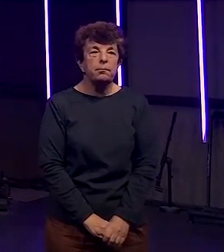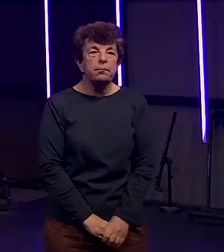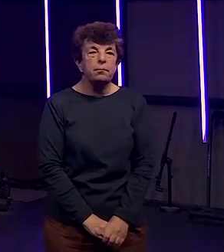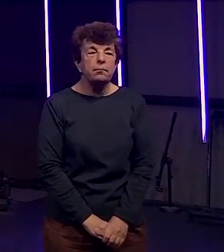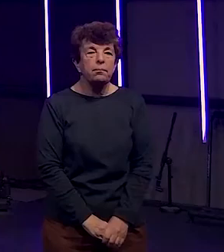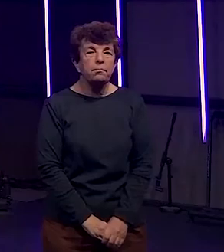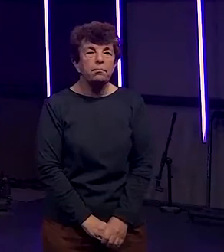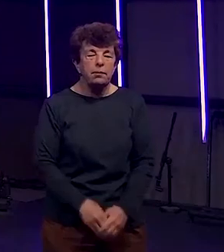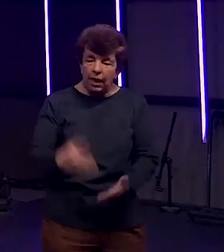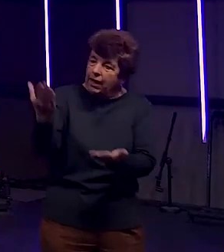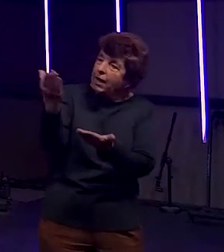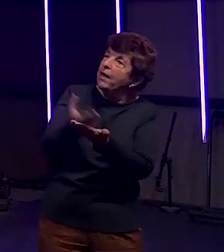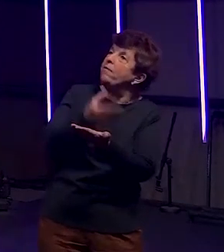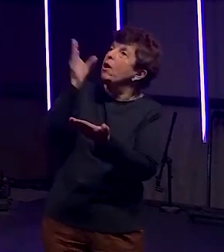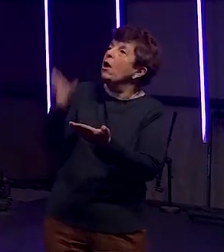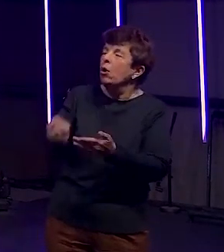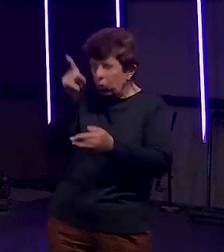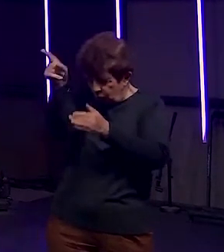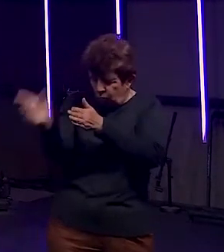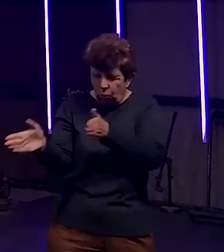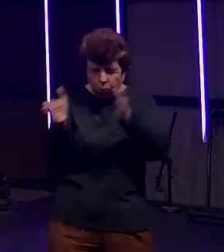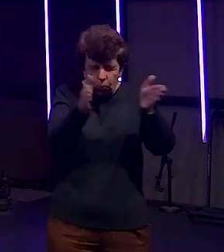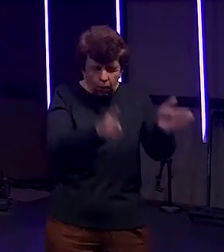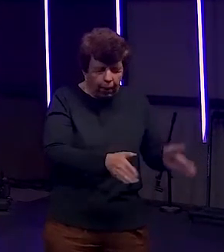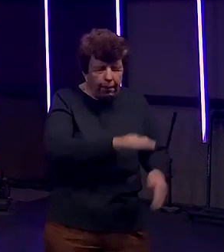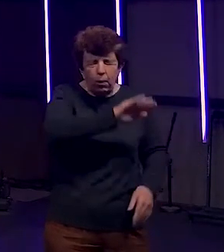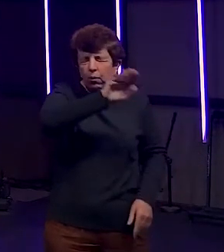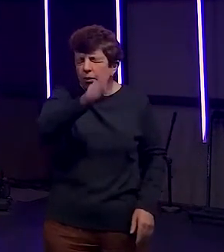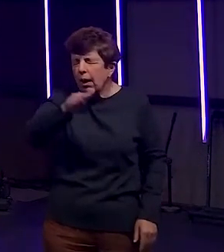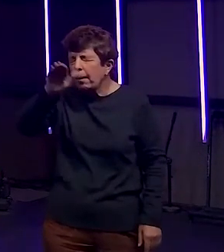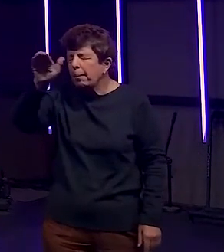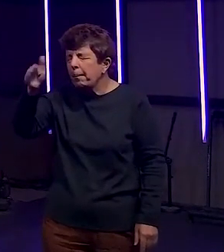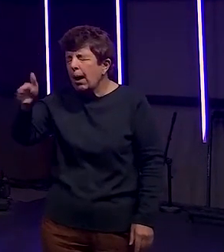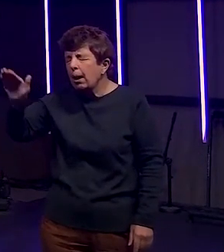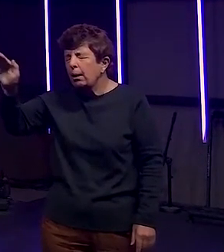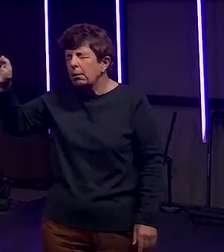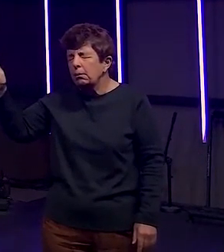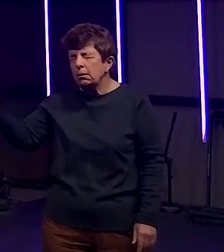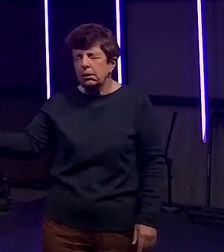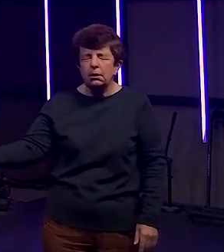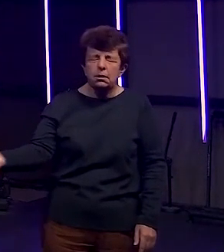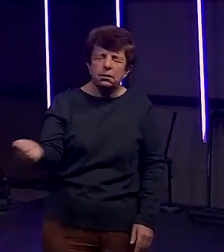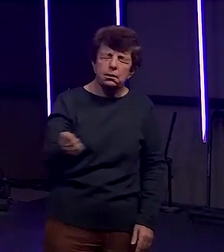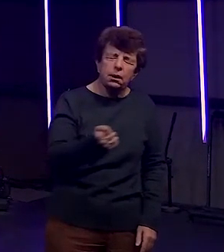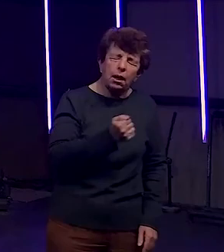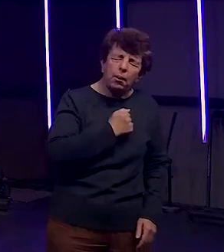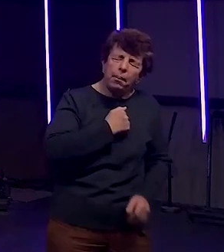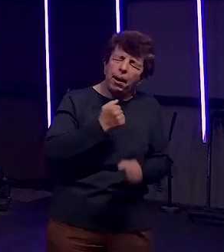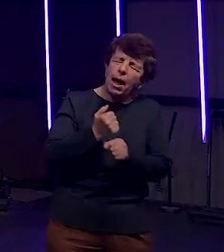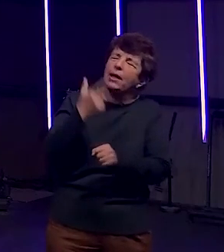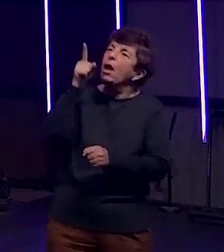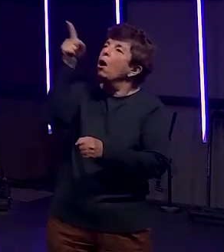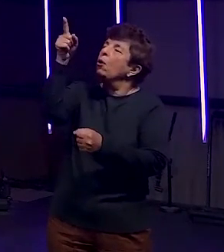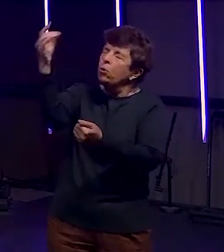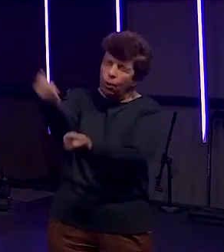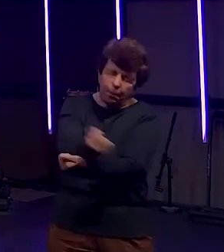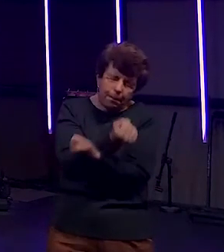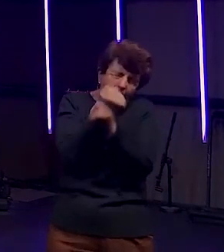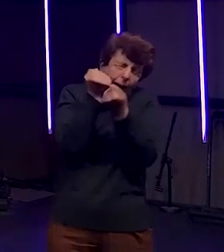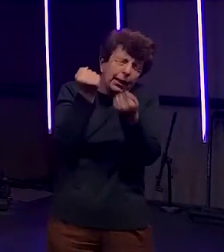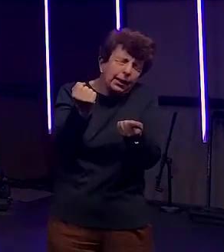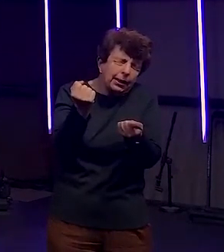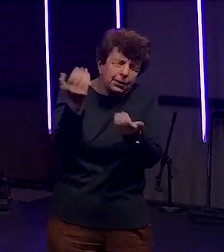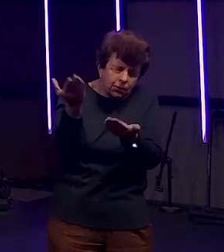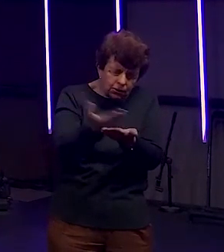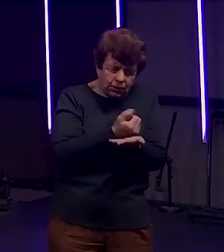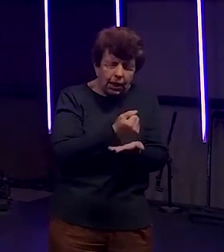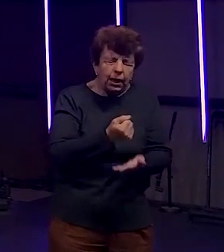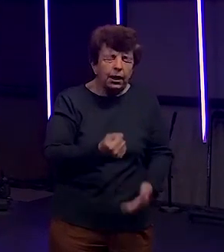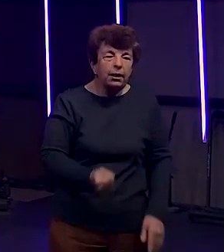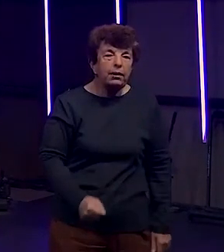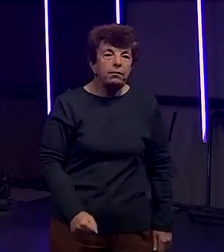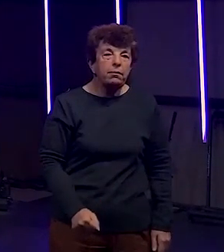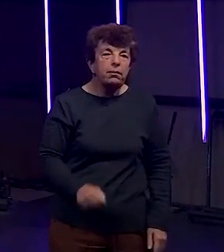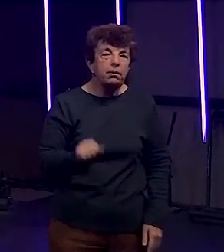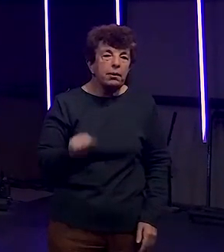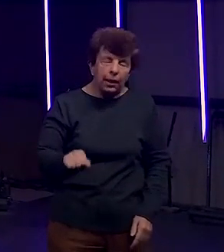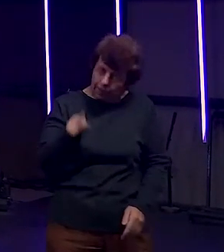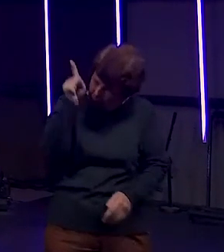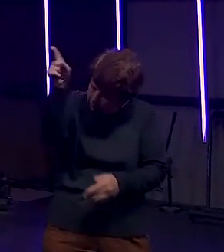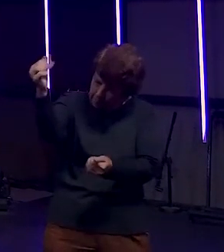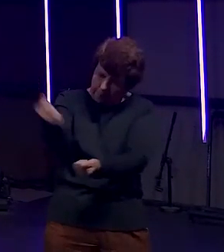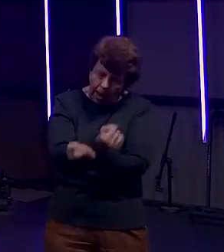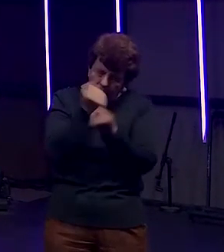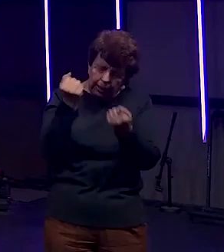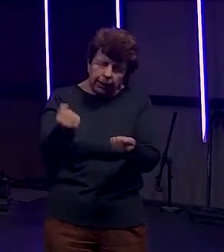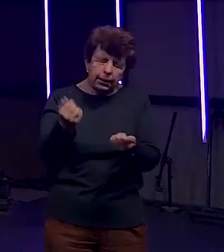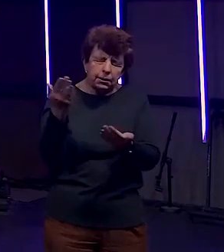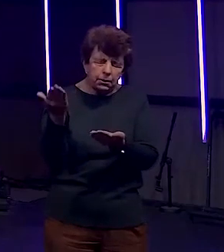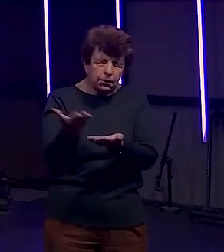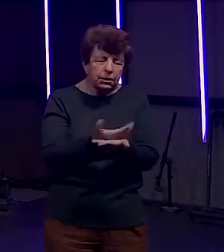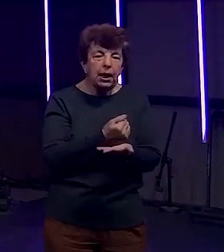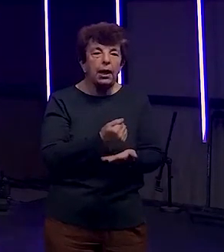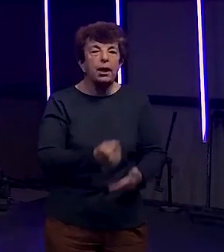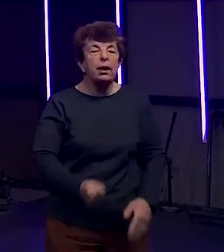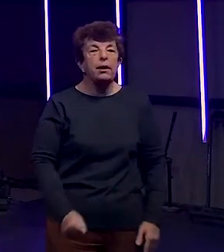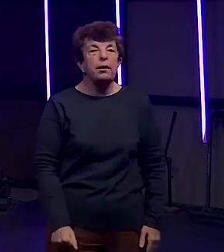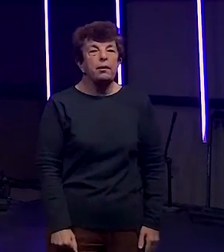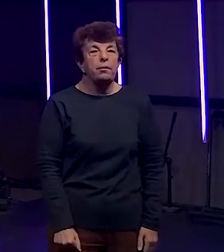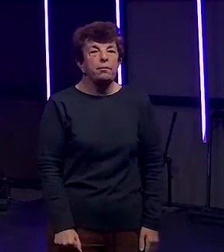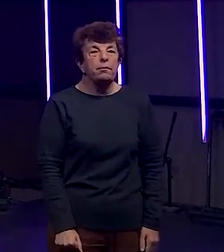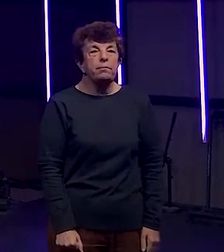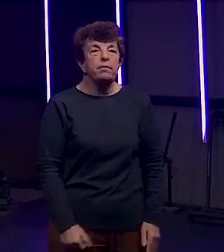Savior He can move the mountains My God is mighty to save He is mighty to save